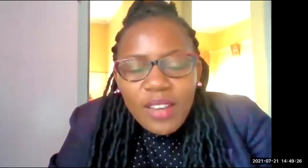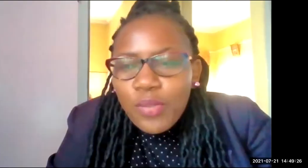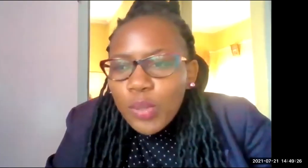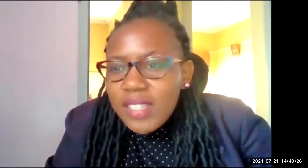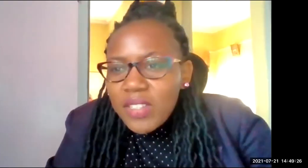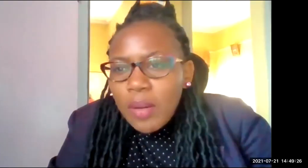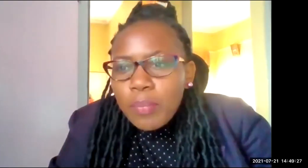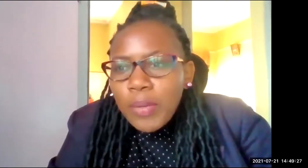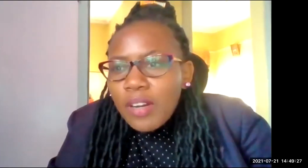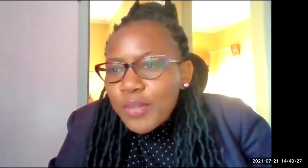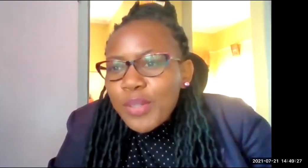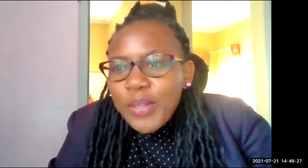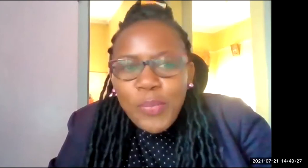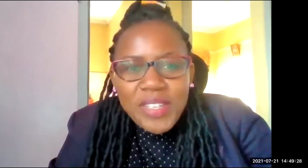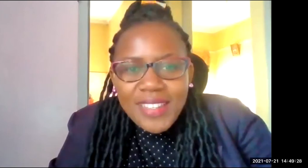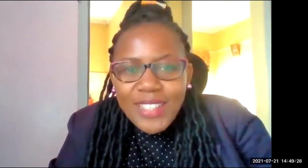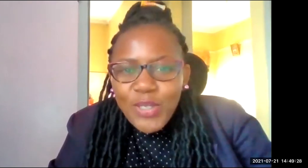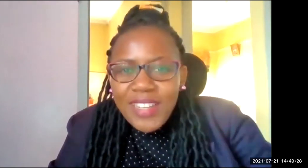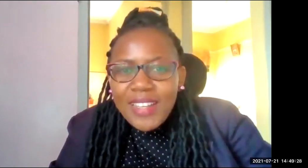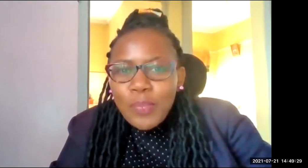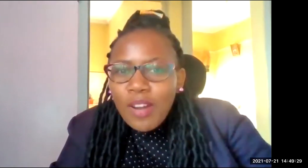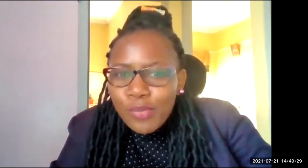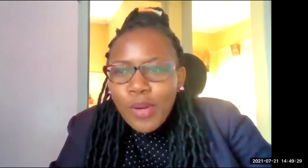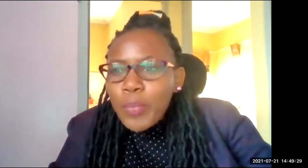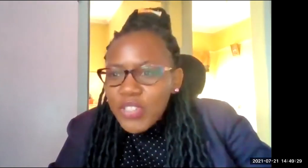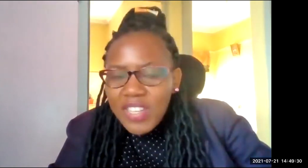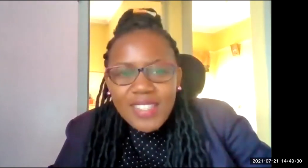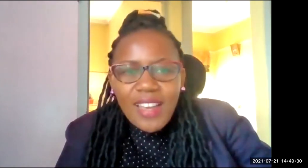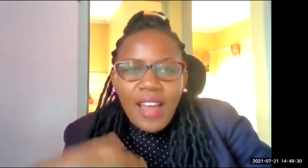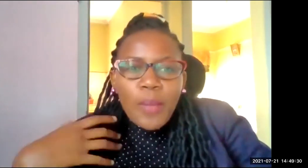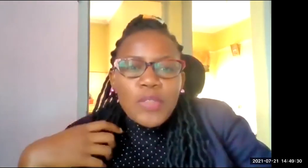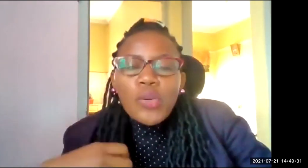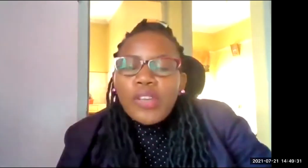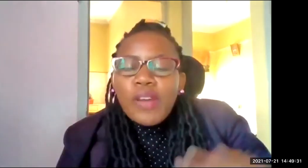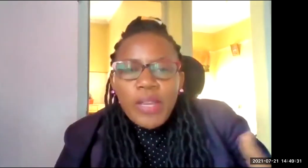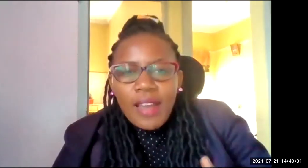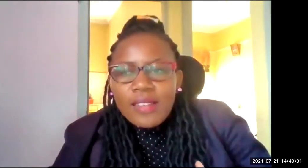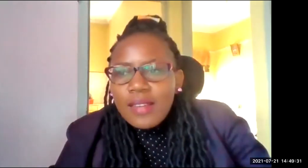inclusive data into EVIS. Thank